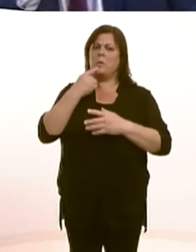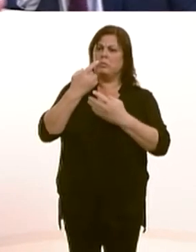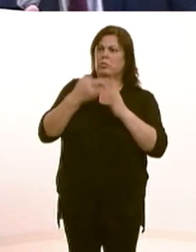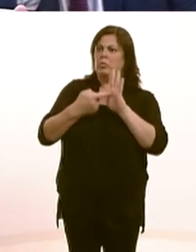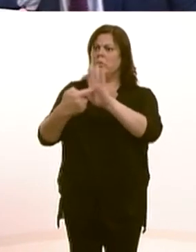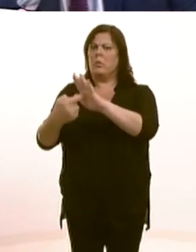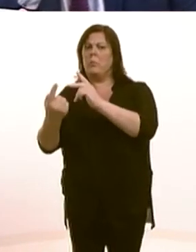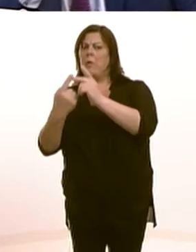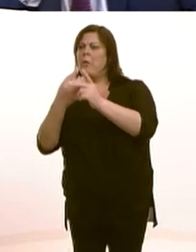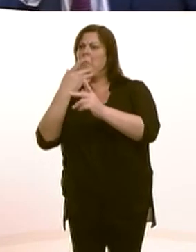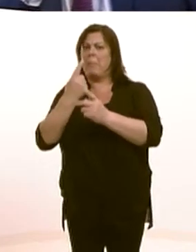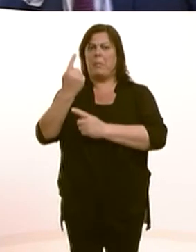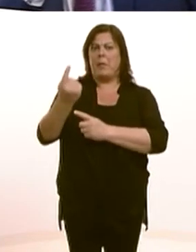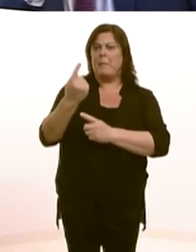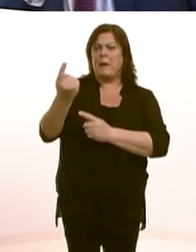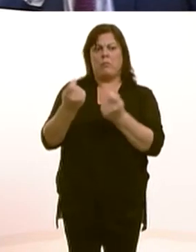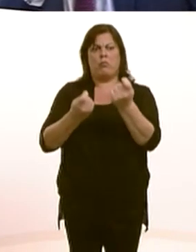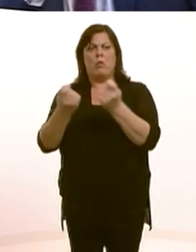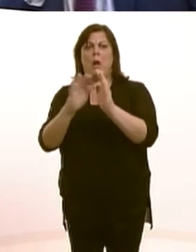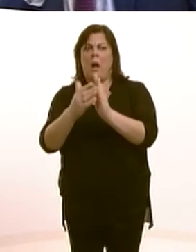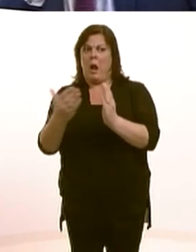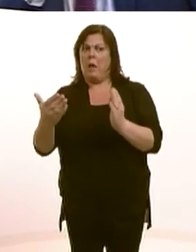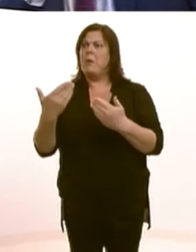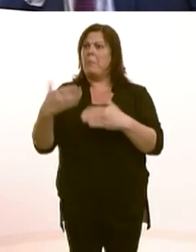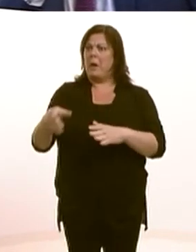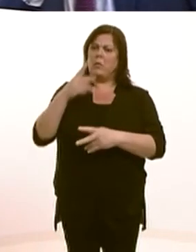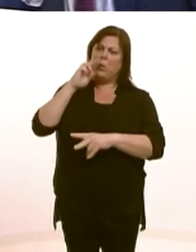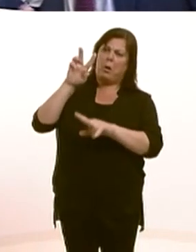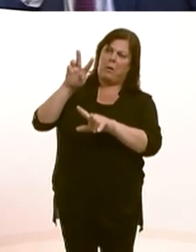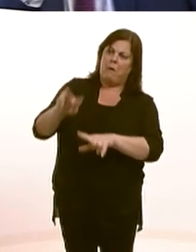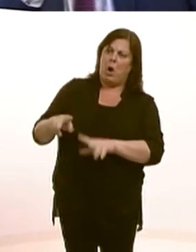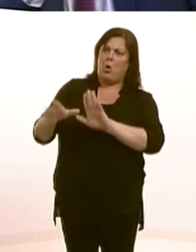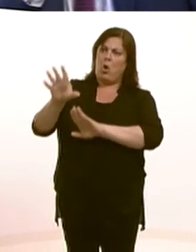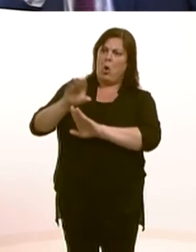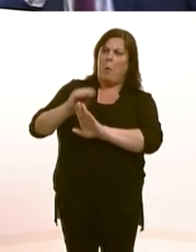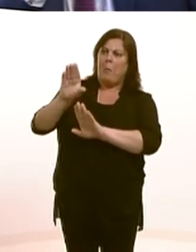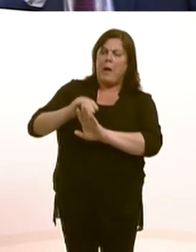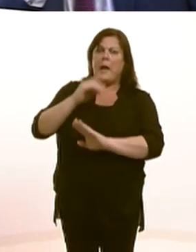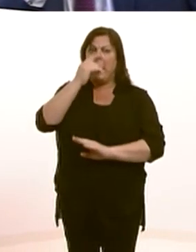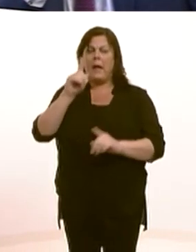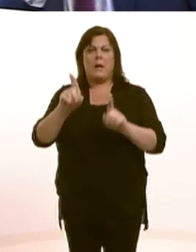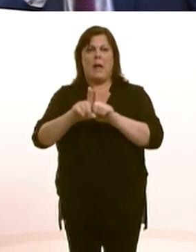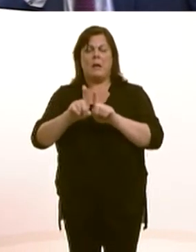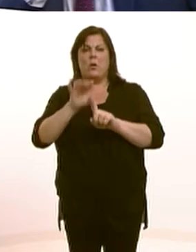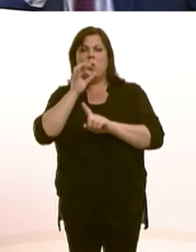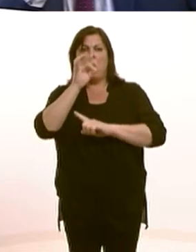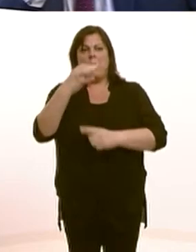libraries successfully, and help in terms of working with third sector organisations and the advice that they can give.